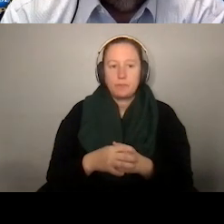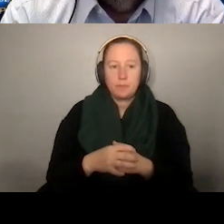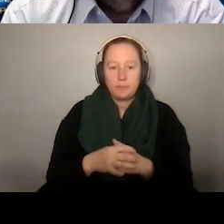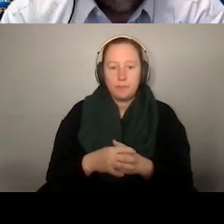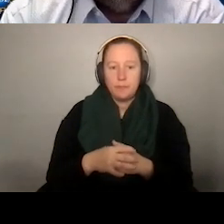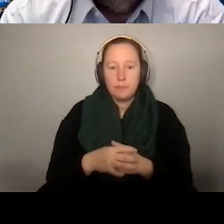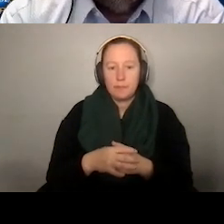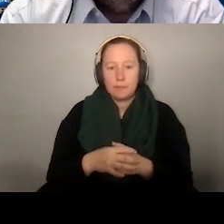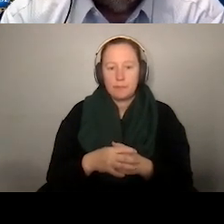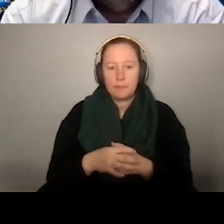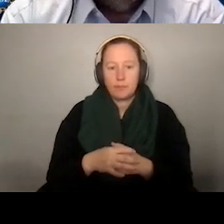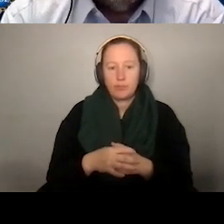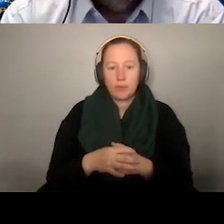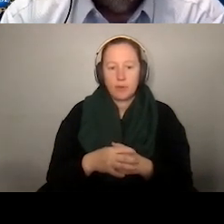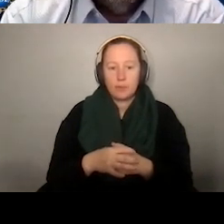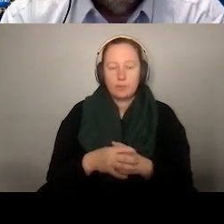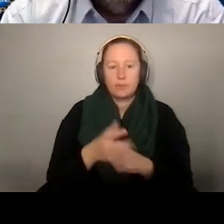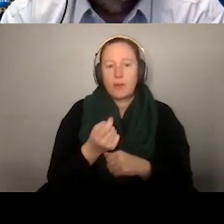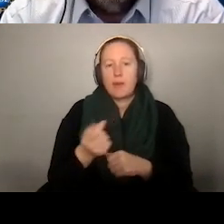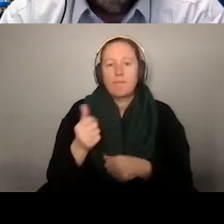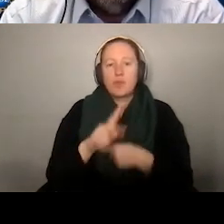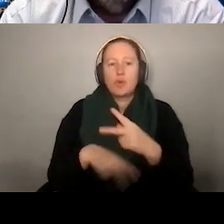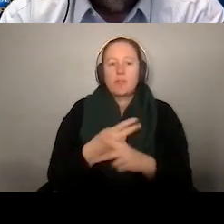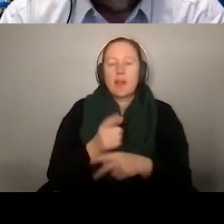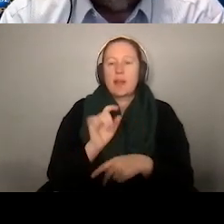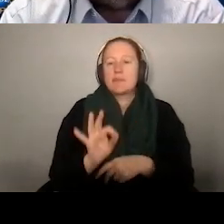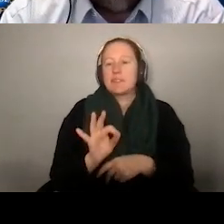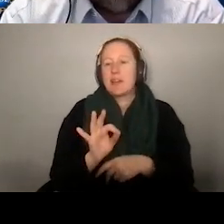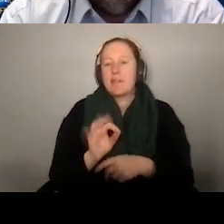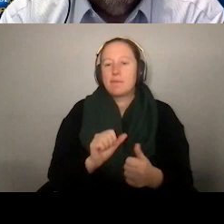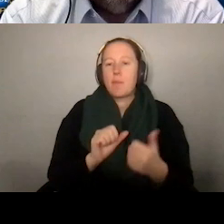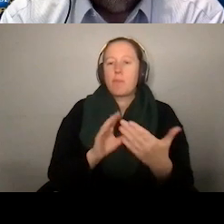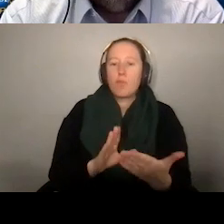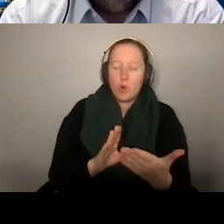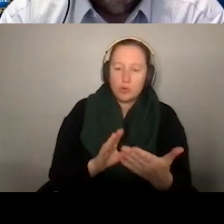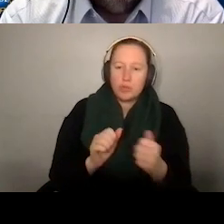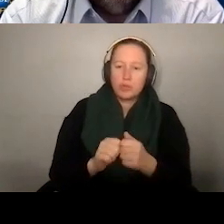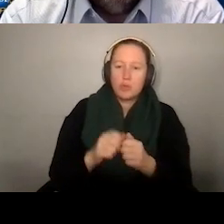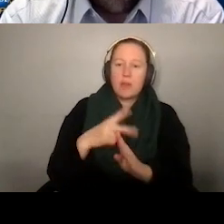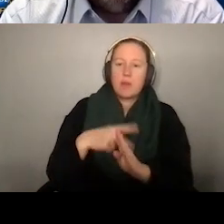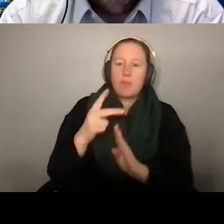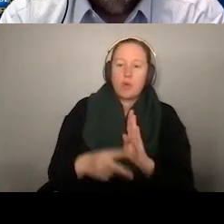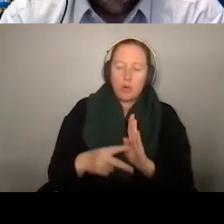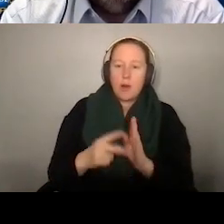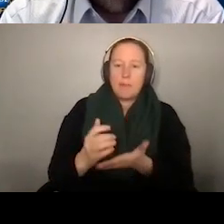There are a couple types of treatment of program income. NSF standard treatment of program income is